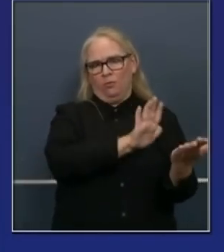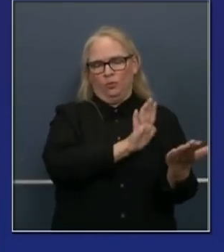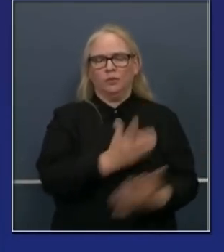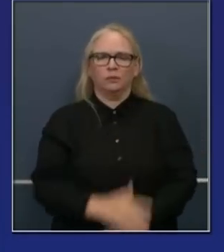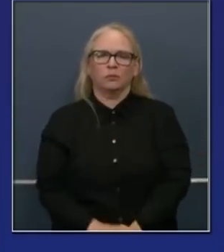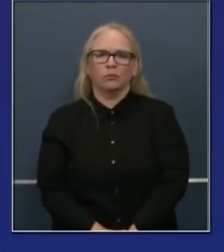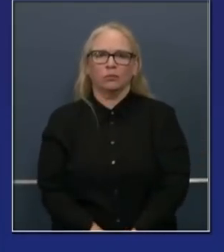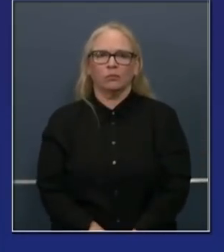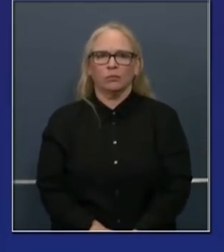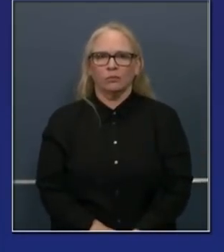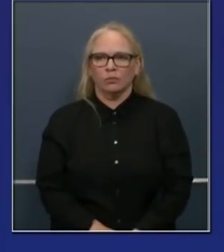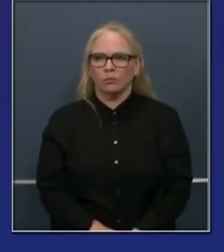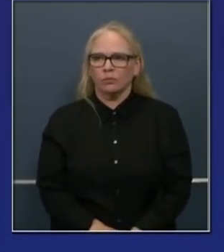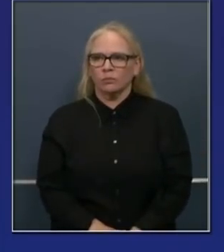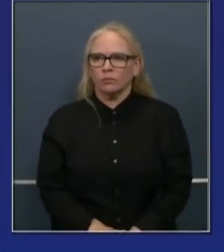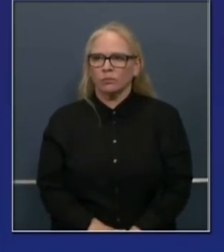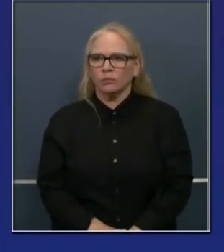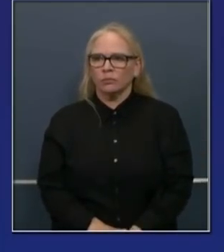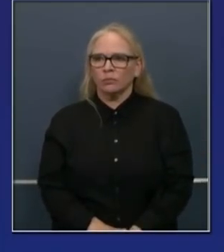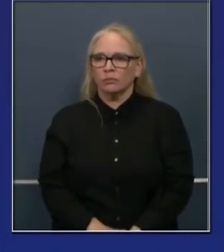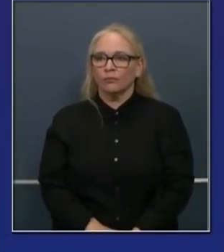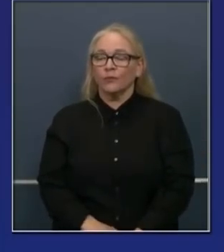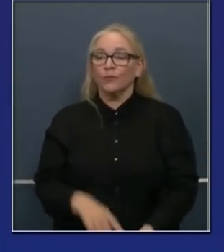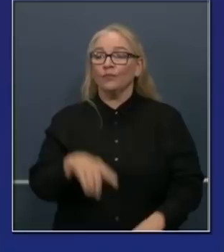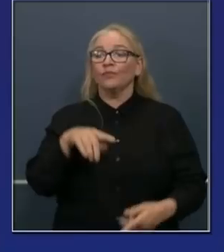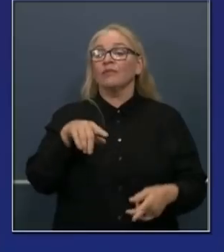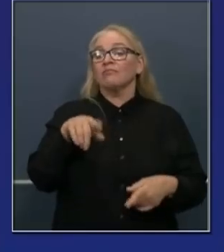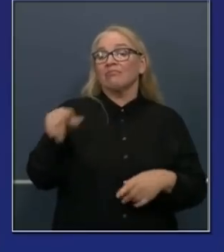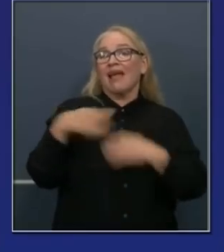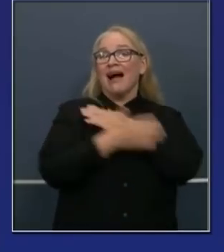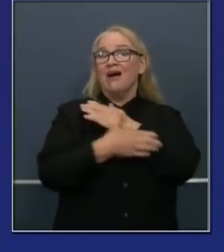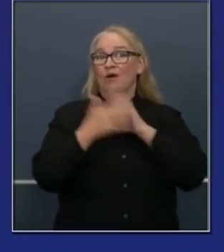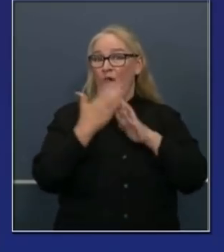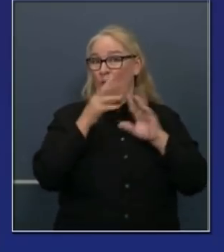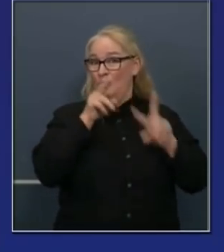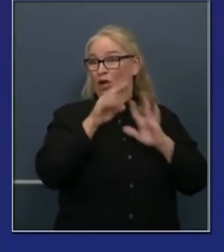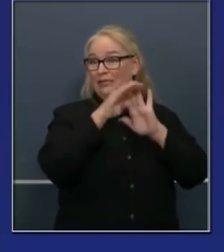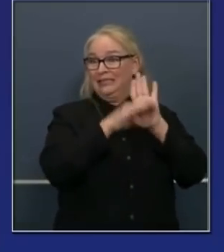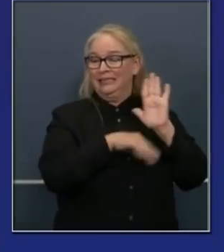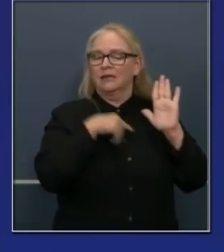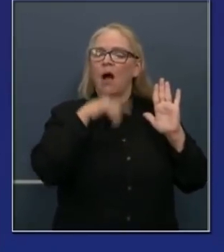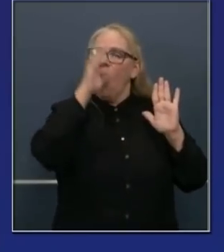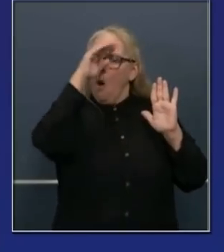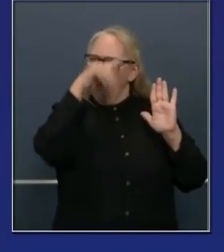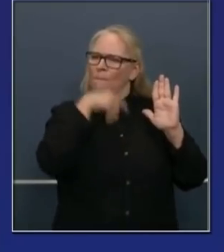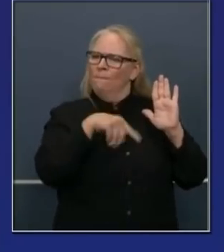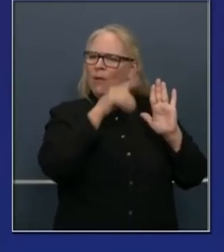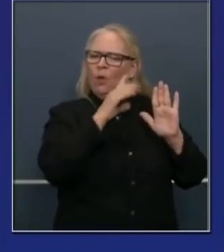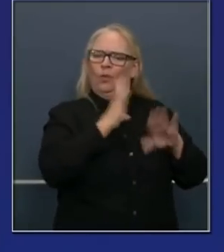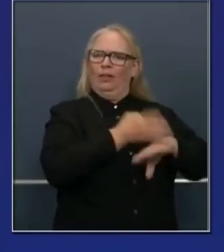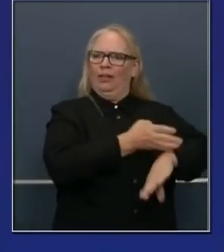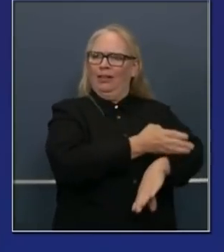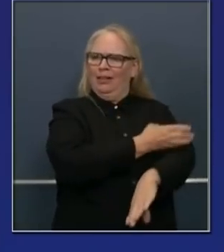REASON AND NOT SEEING THE CONSEQUENCE AND ABLE TO DO THE IN PERSON EDUCATION. EVEN THOSE THAT ARE CURRENTLY ON THE MONITORING LIST, WE HOPE